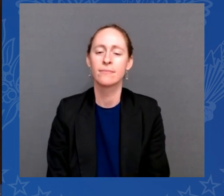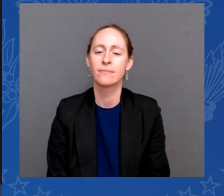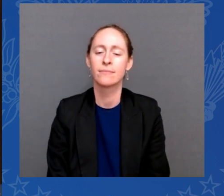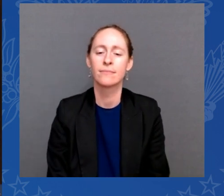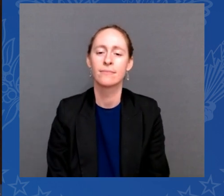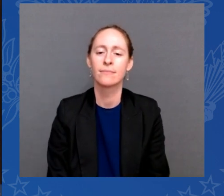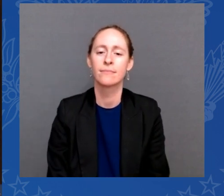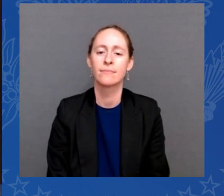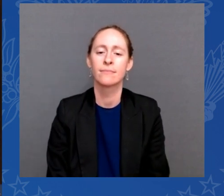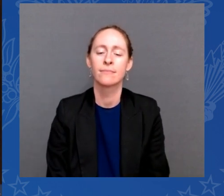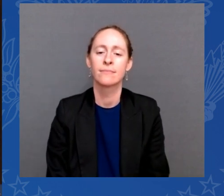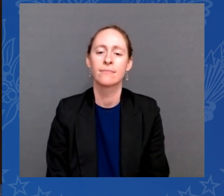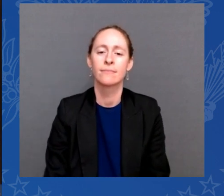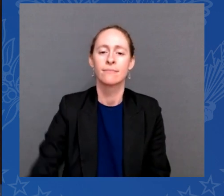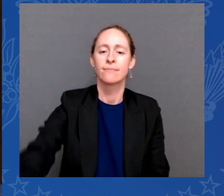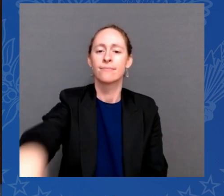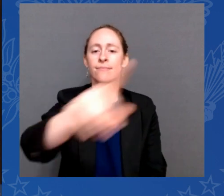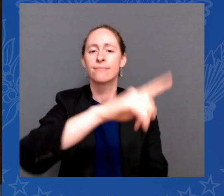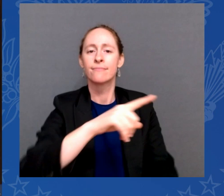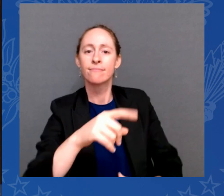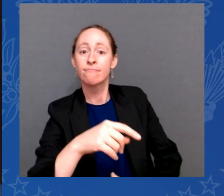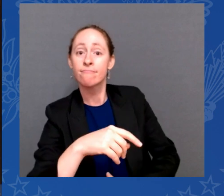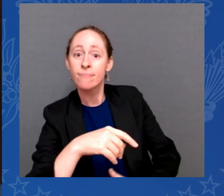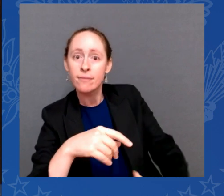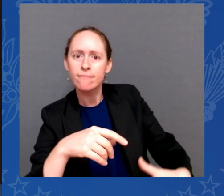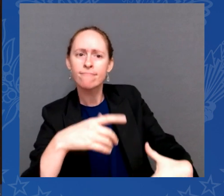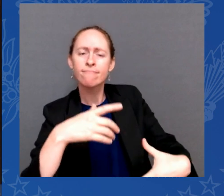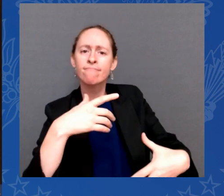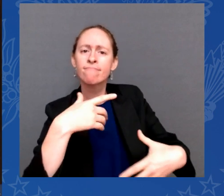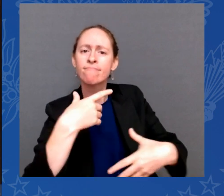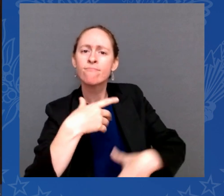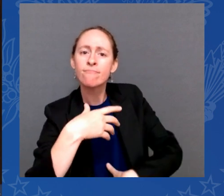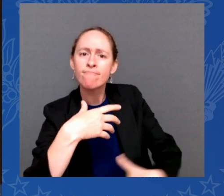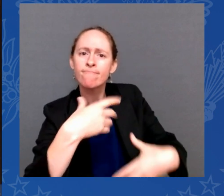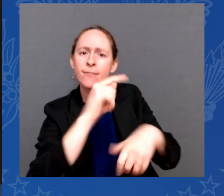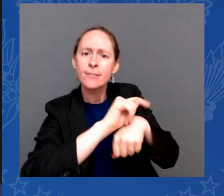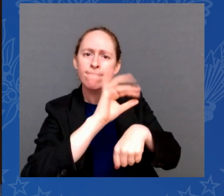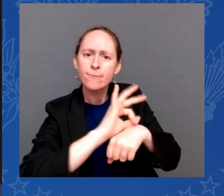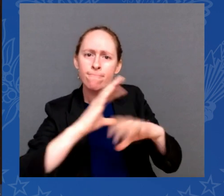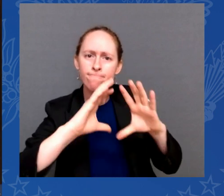to protect reproductive freedom. Its work includes monitoring state laws